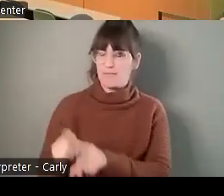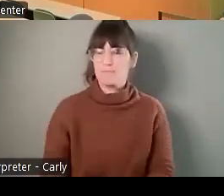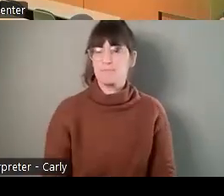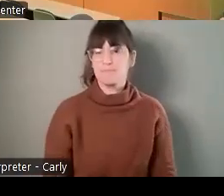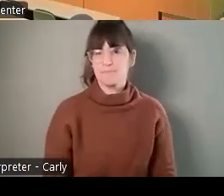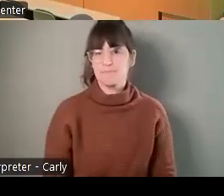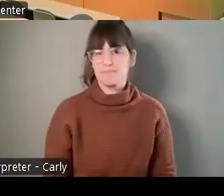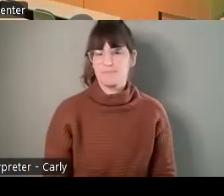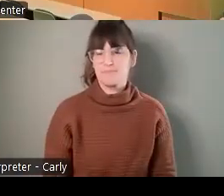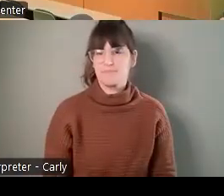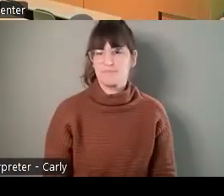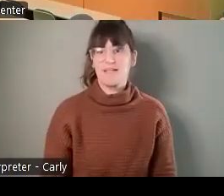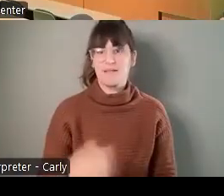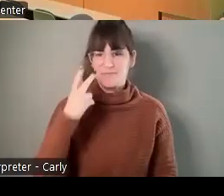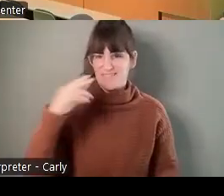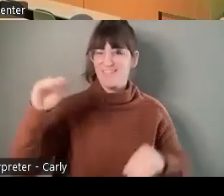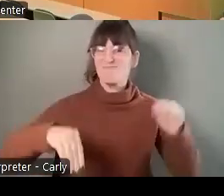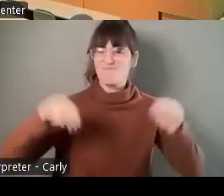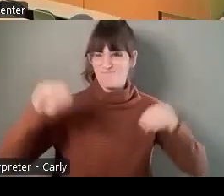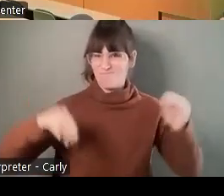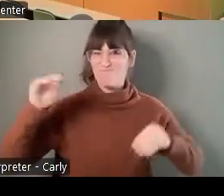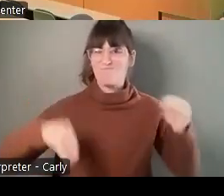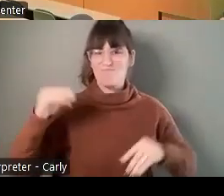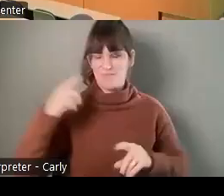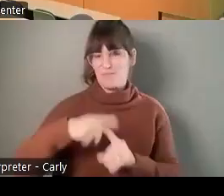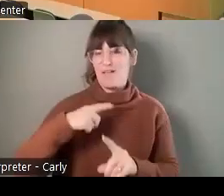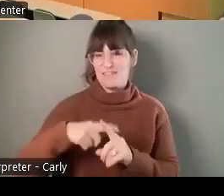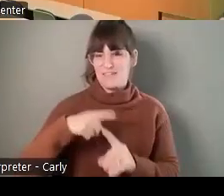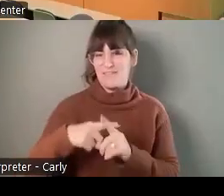you're seeing nods. Thematically the idea of a positive narrative is always going to be helpful.